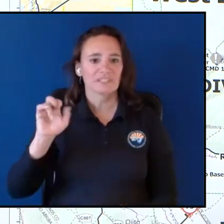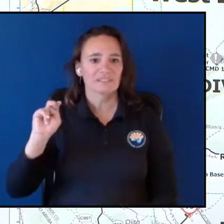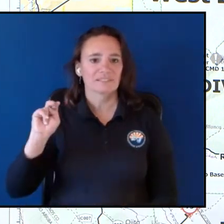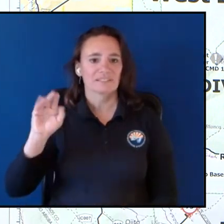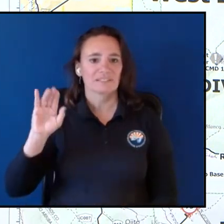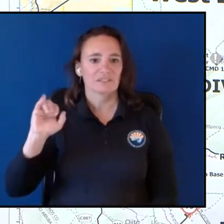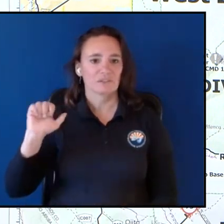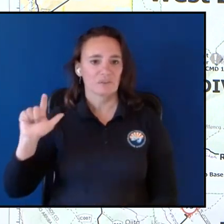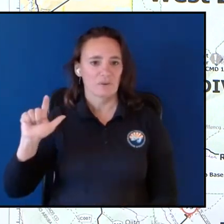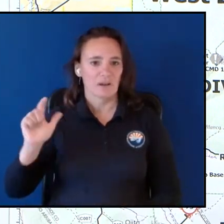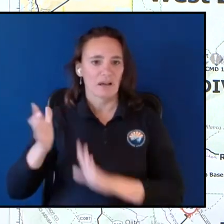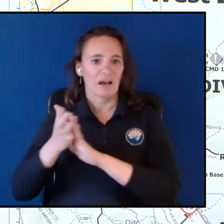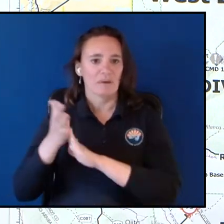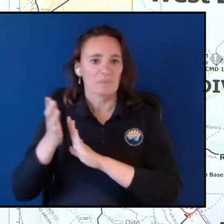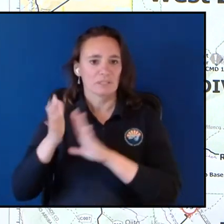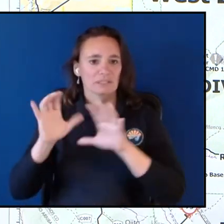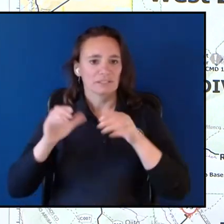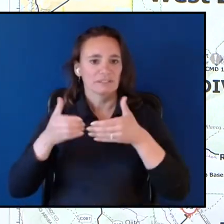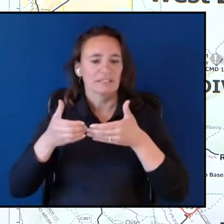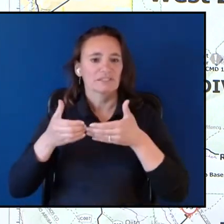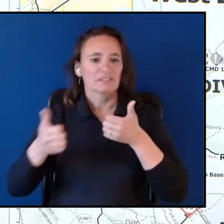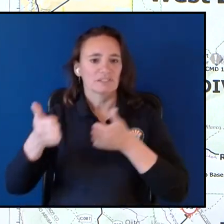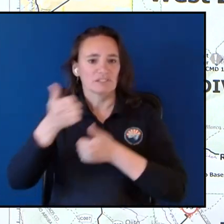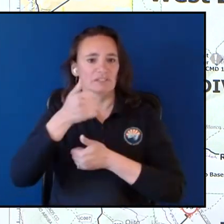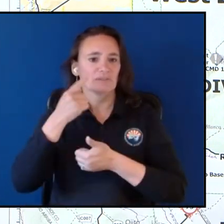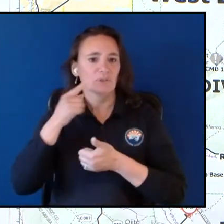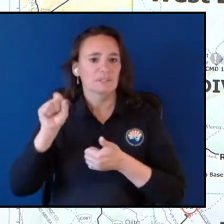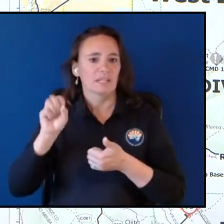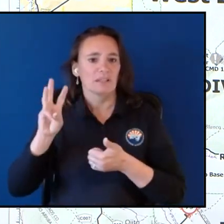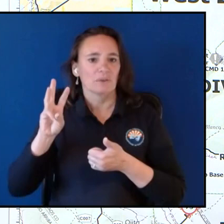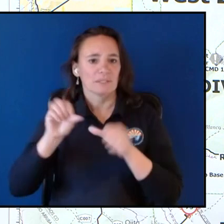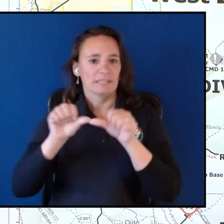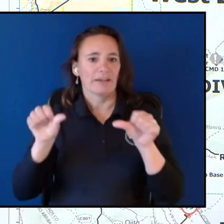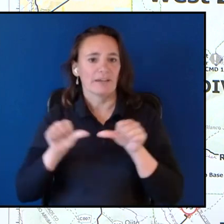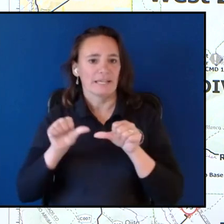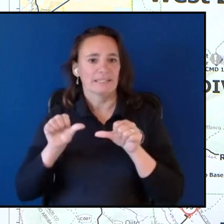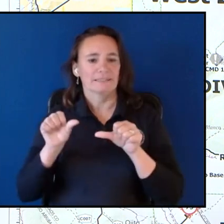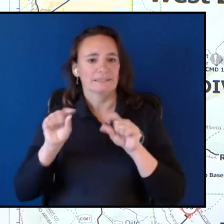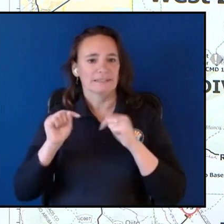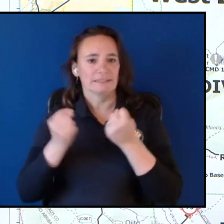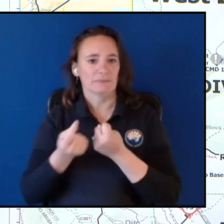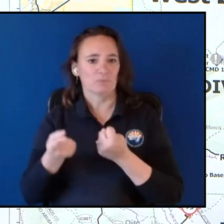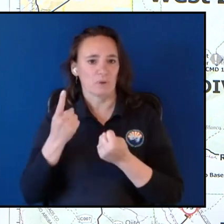for Southwest Area Team 1. Today is May 24th and this is